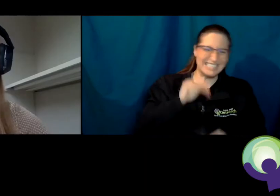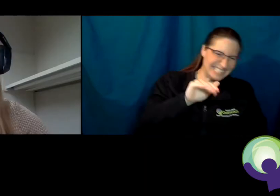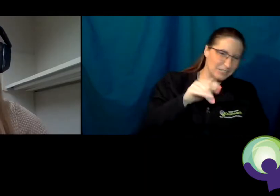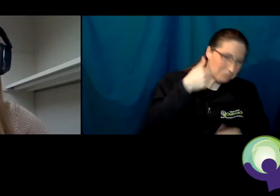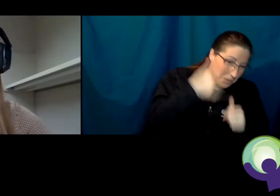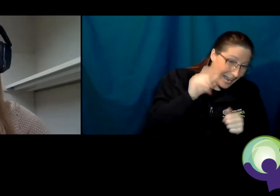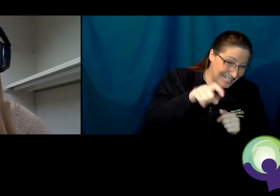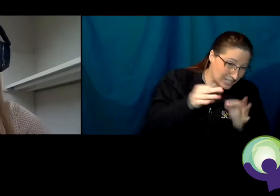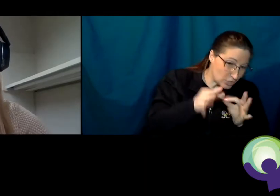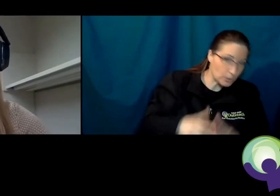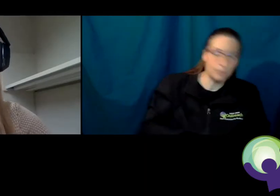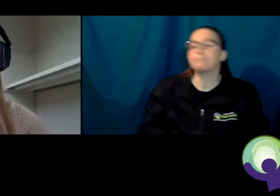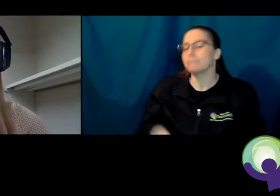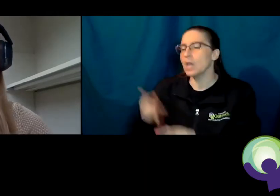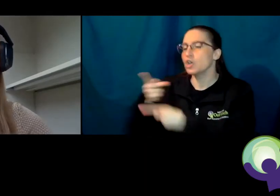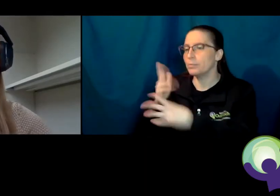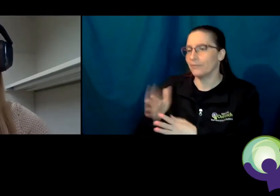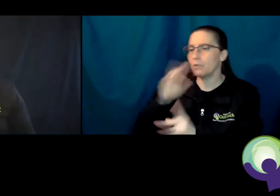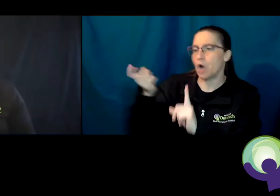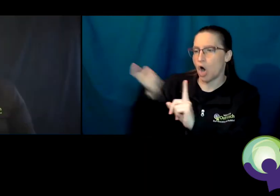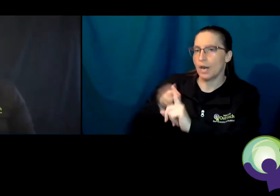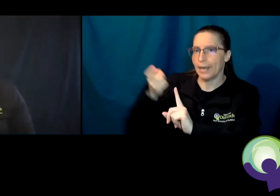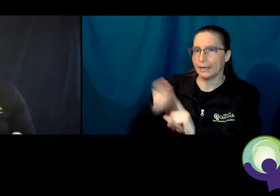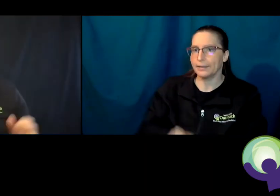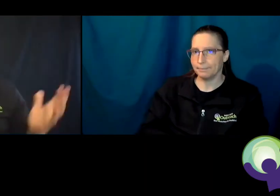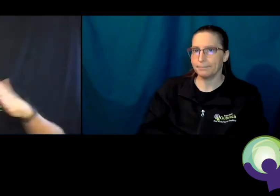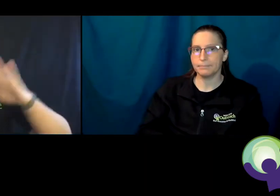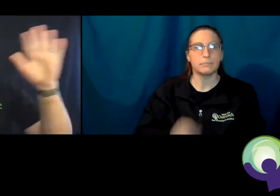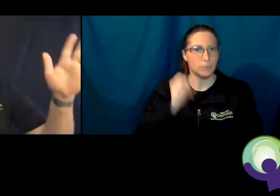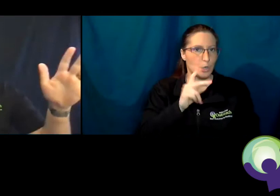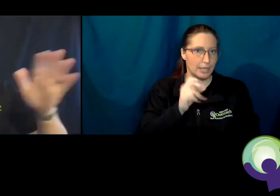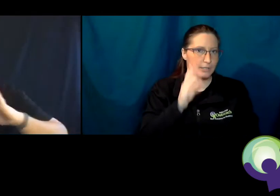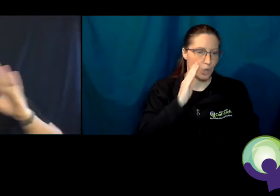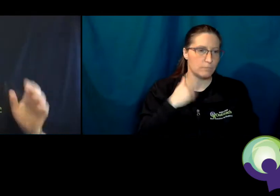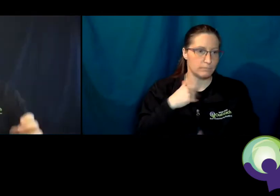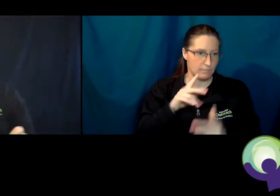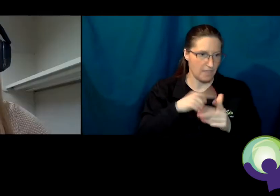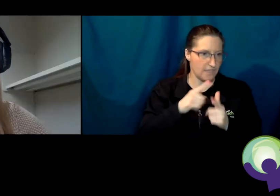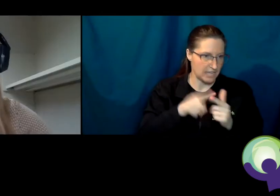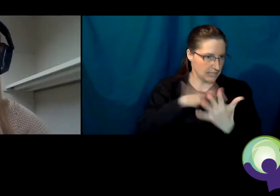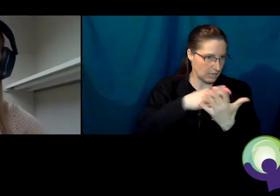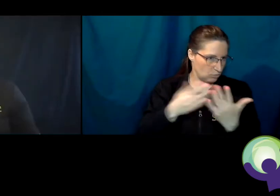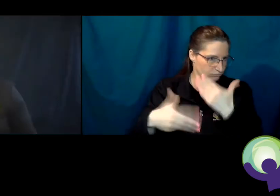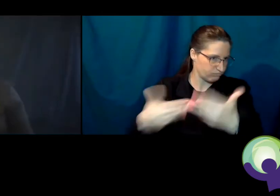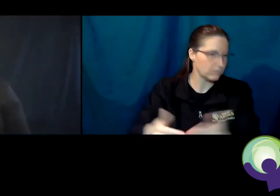the supervisor will automatically okay and then it gets scheduled from there yes okay awesome